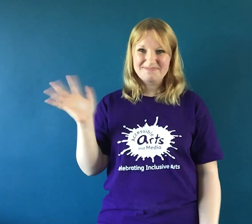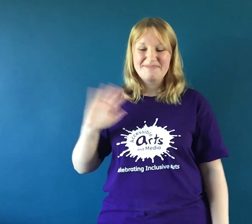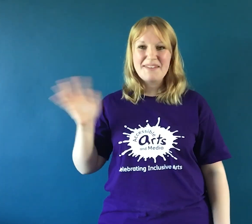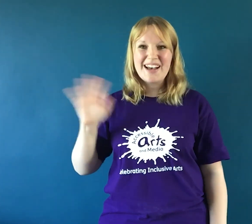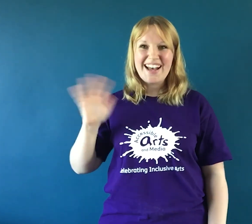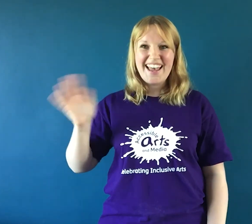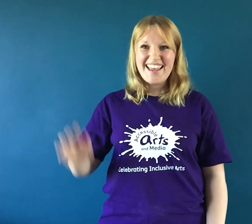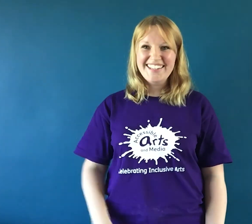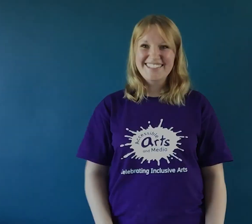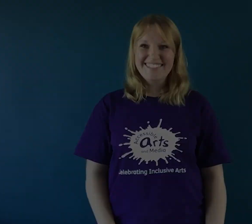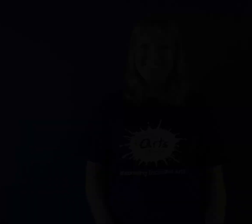Bye bye!